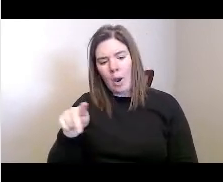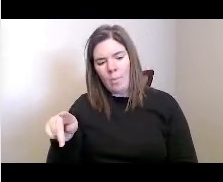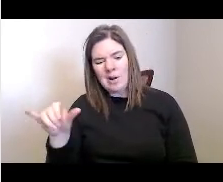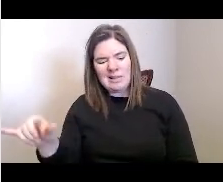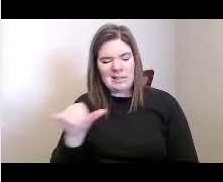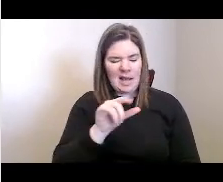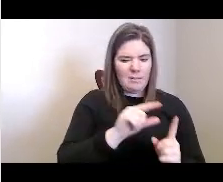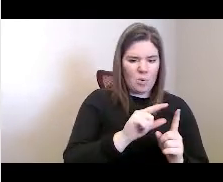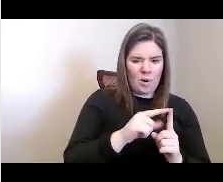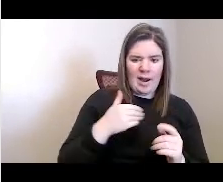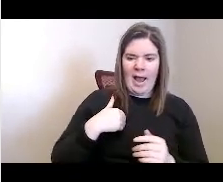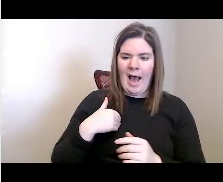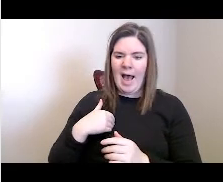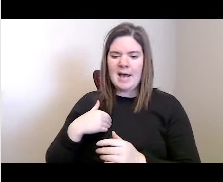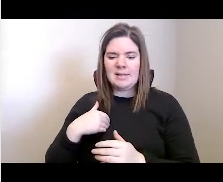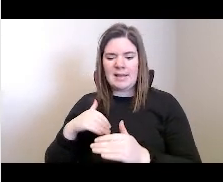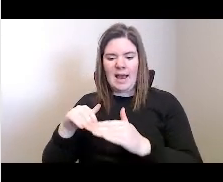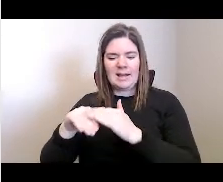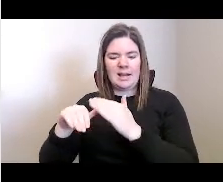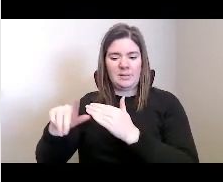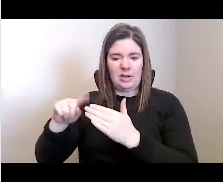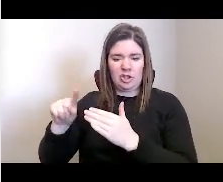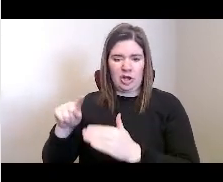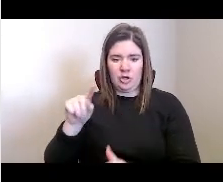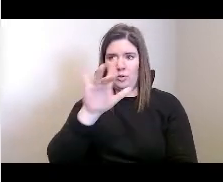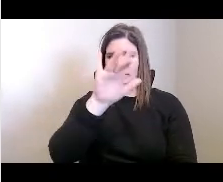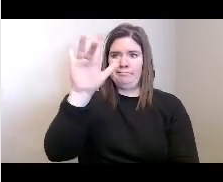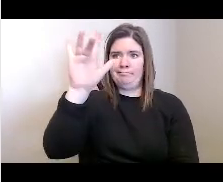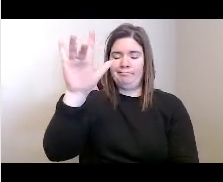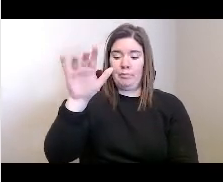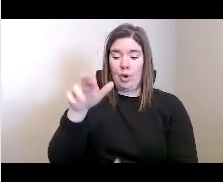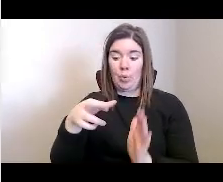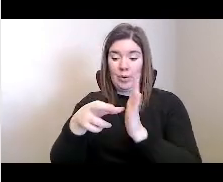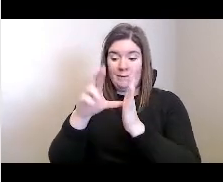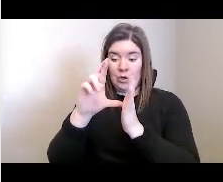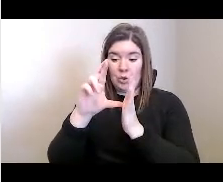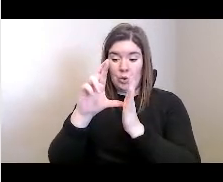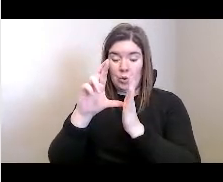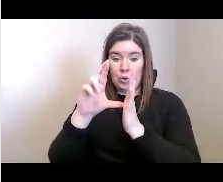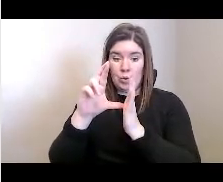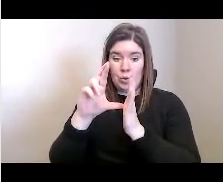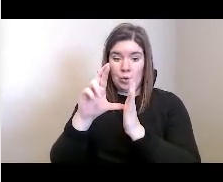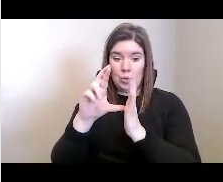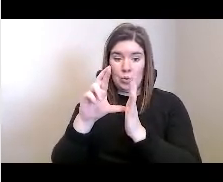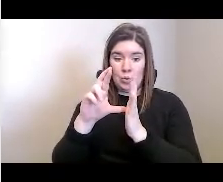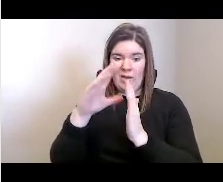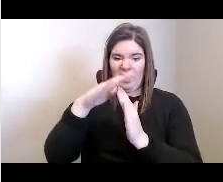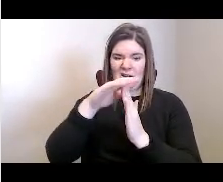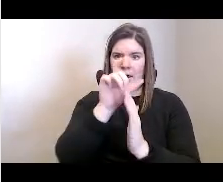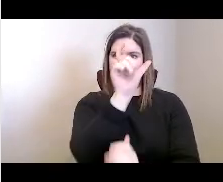I can get there by going to review, and that's in the tabs at the top in the ribbon bar.